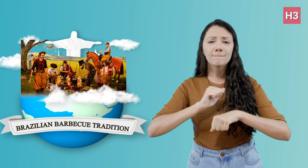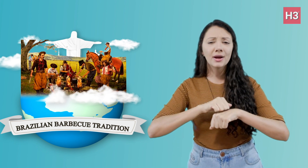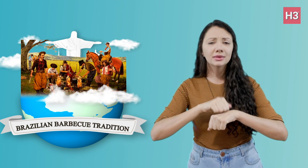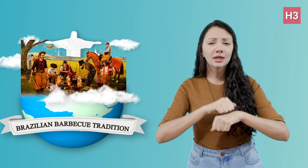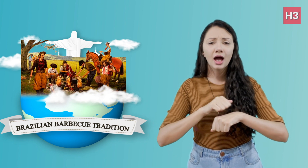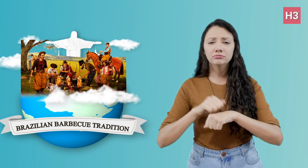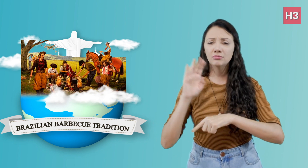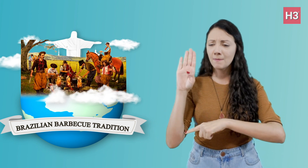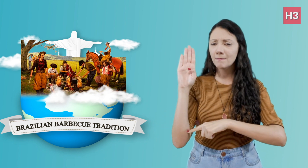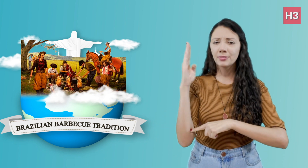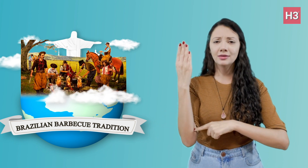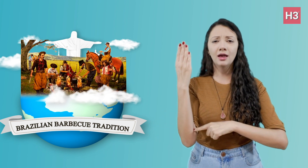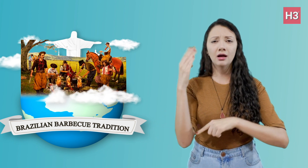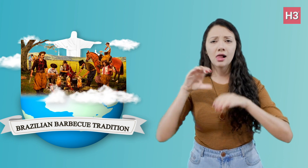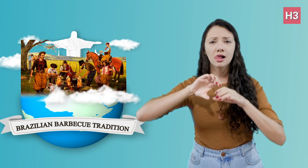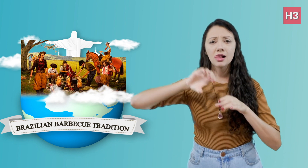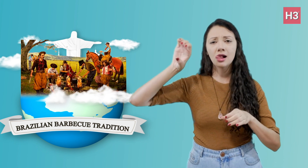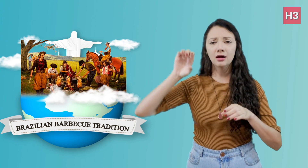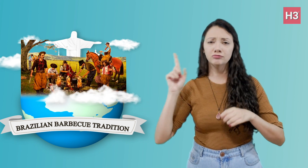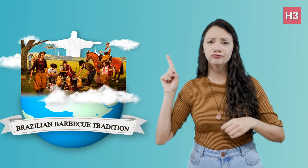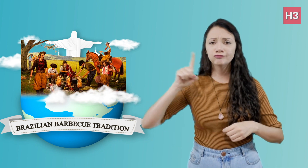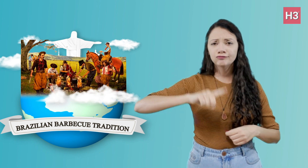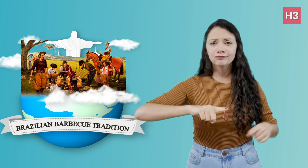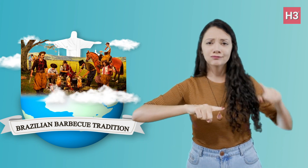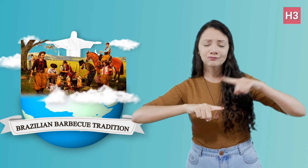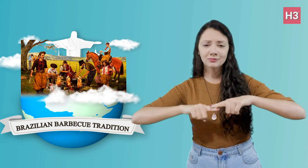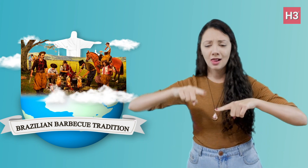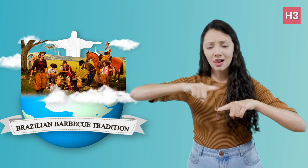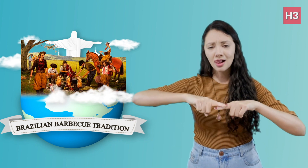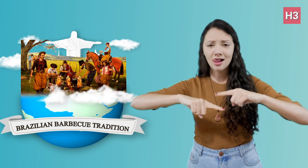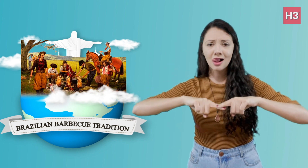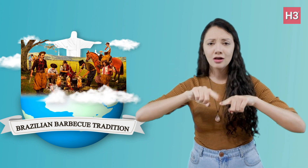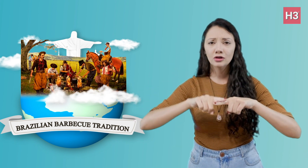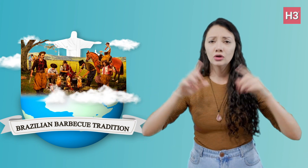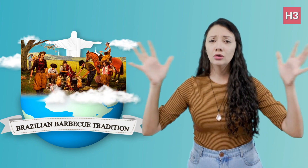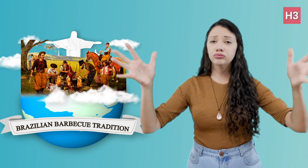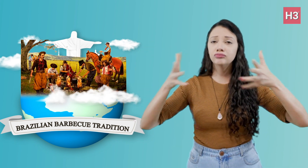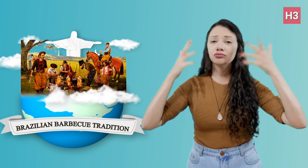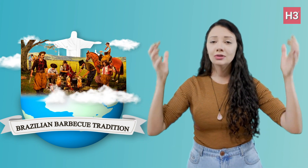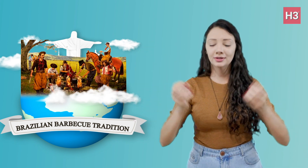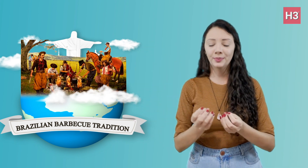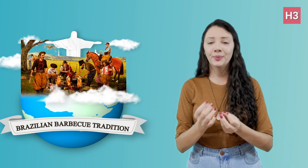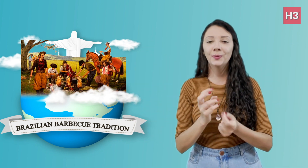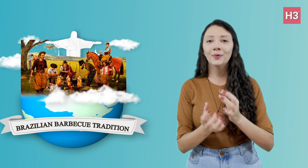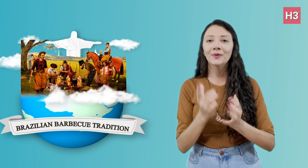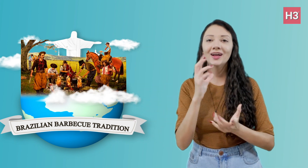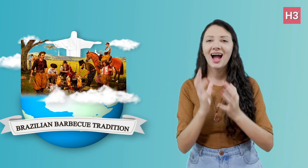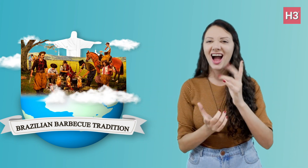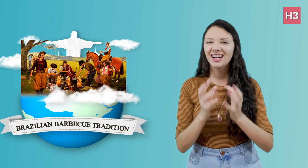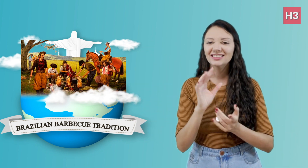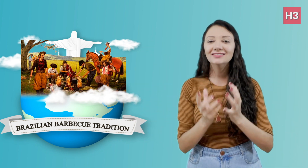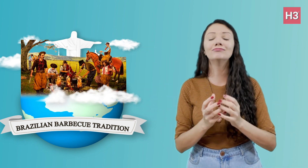a fire on stones in a green wooden grill in the open air.